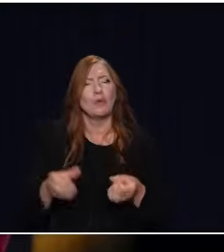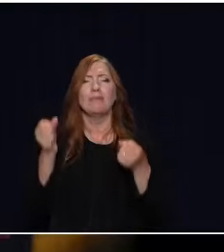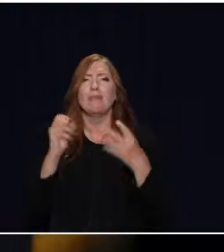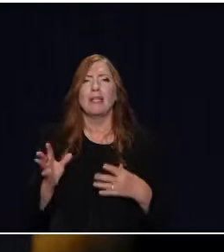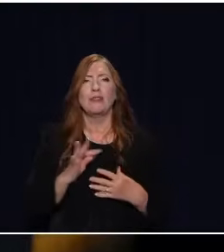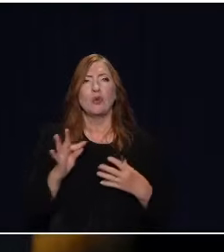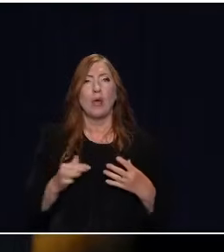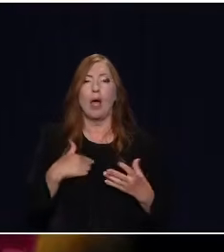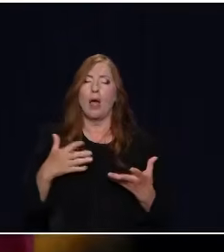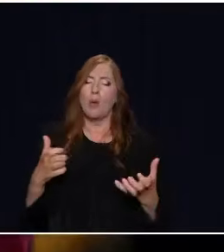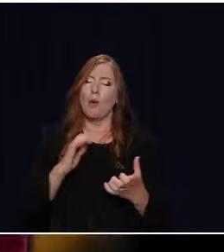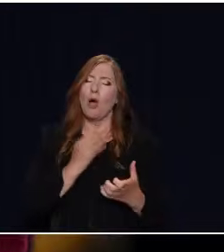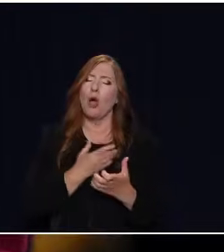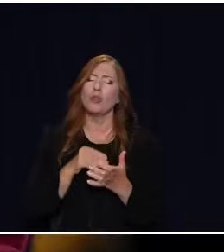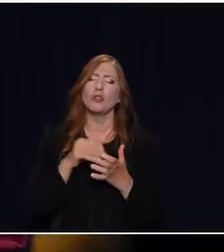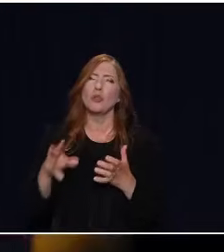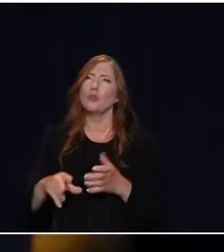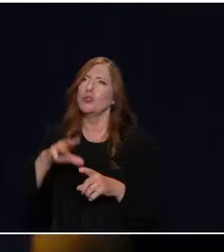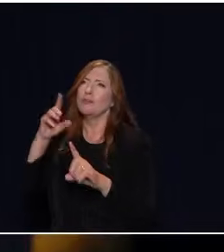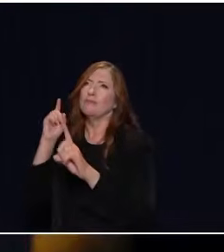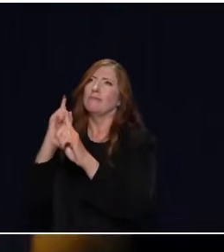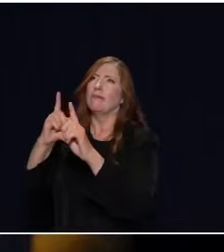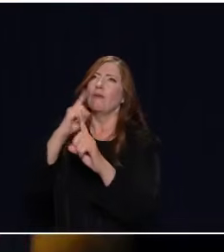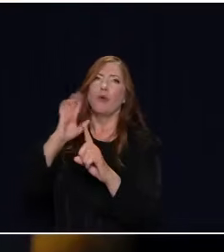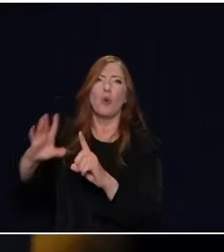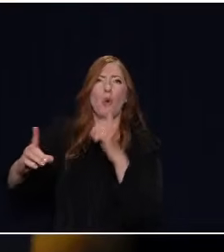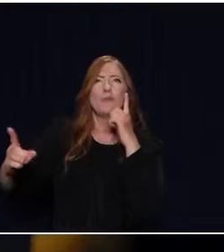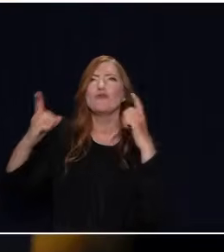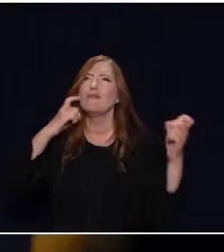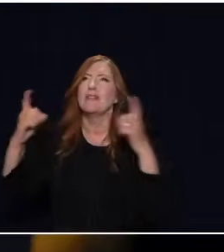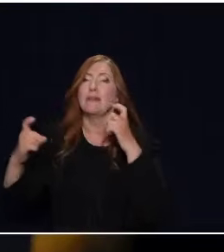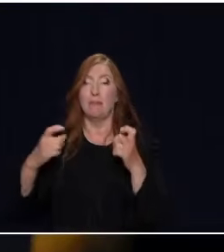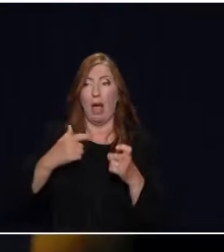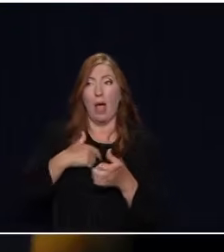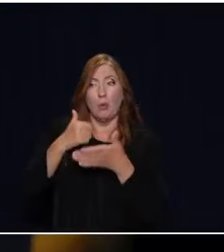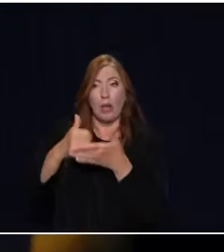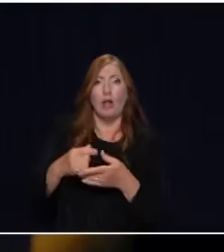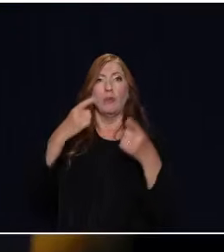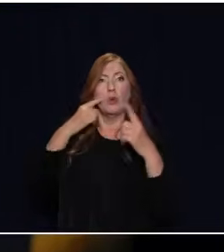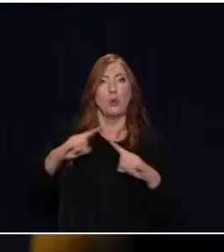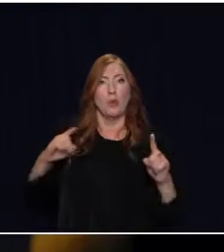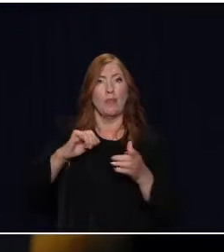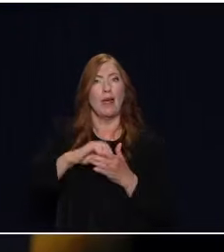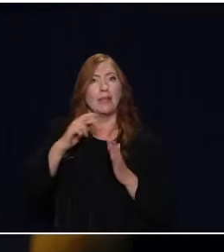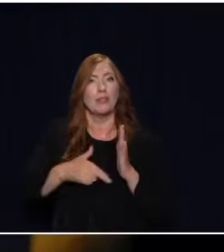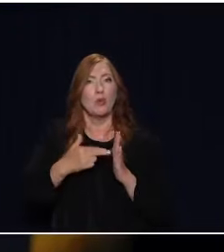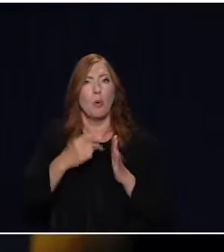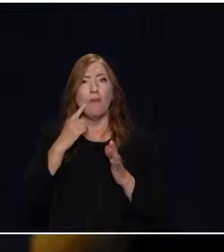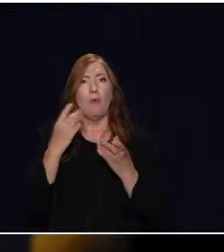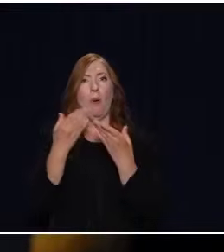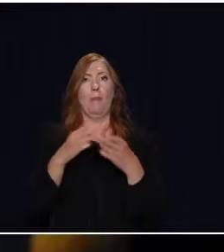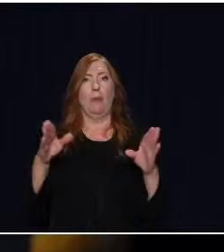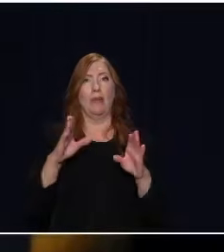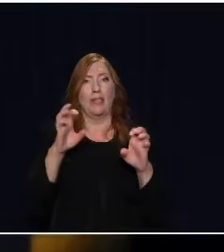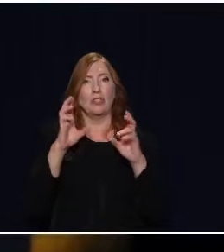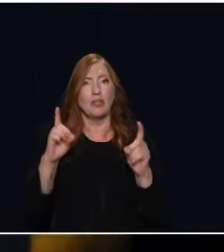WHAT THOSE OPTIONS ARE. THERE ARE MANY OPTIONS, MANY ROADS OUR STUDENTS CAN TAKE.